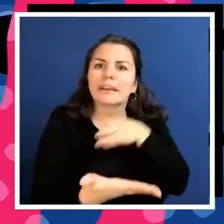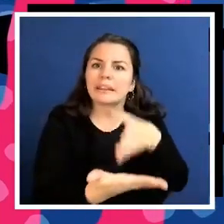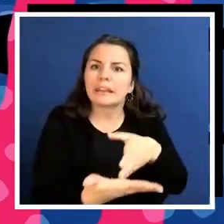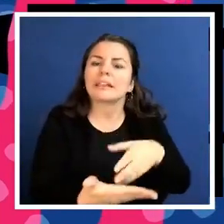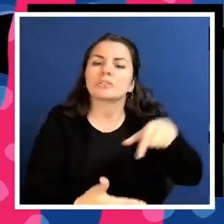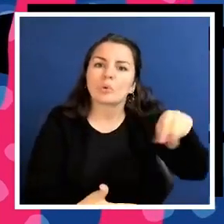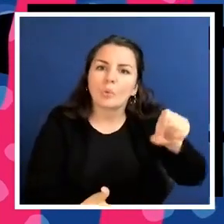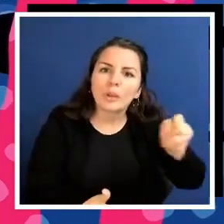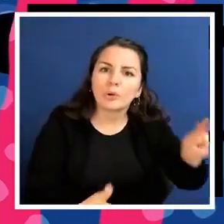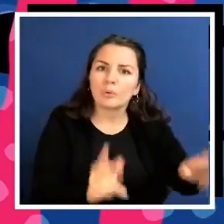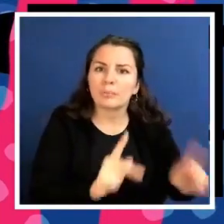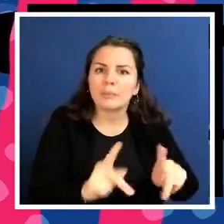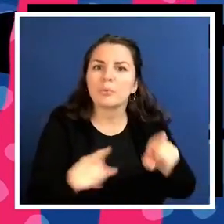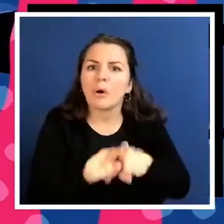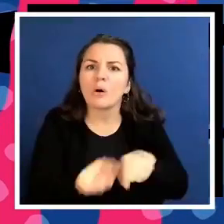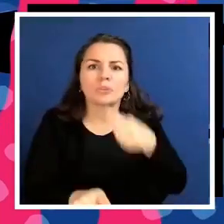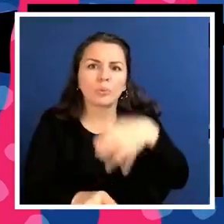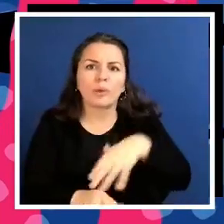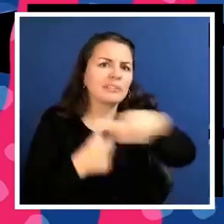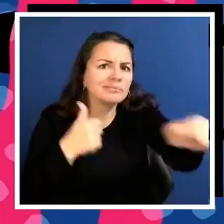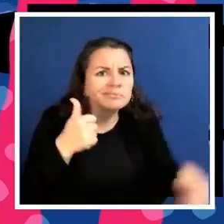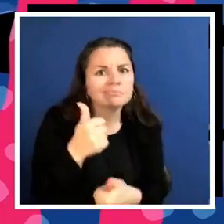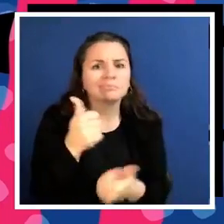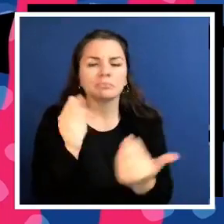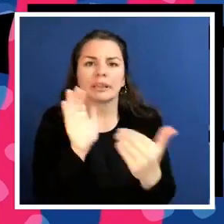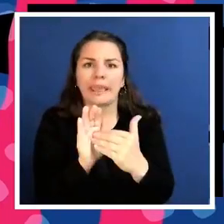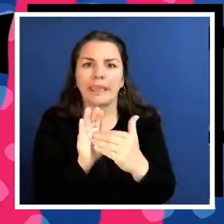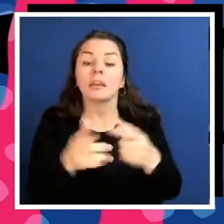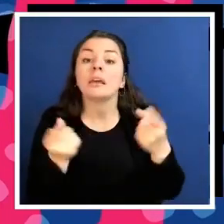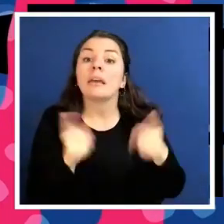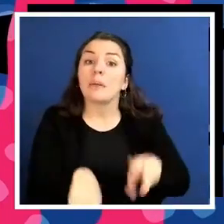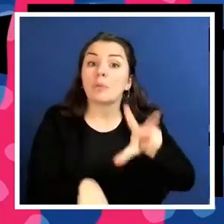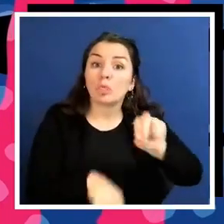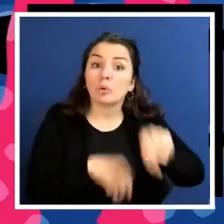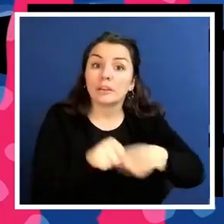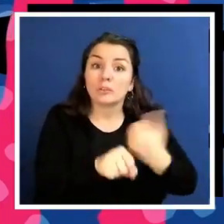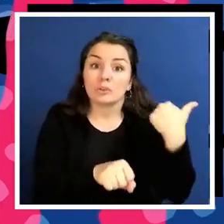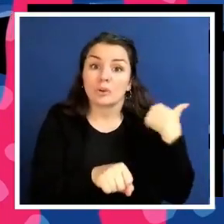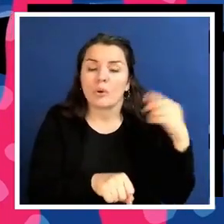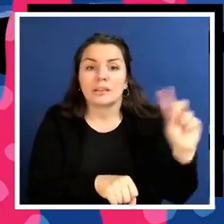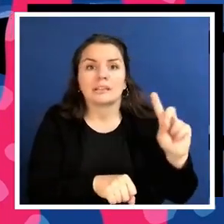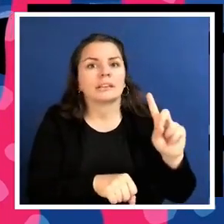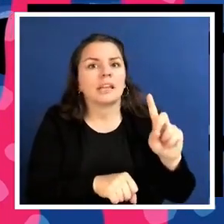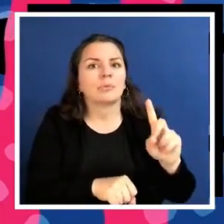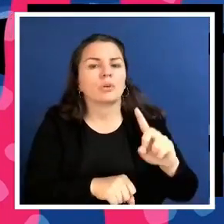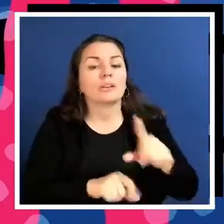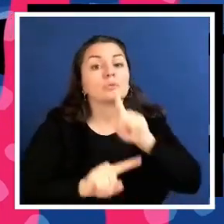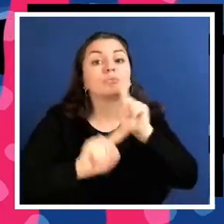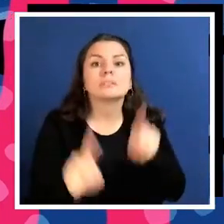BIGGEST PROBLEM IN AMERICA WAS E GOGORNMEME G GIVG G WHE E PEOPLE'S DOLLARS TO POOR BLACK PEOPLE AND HIS SOLUTION WAS TO CHAMPION SO-CALLED FAMILY